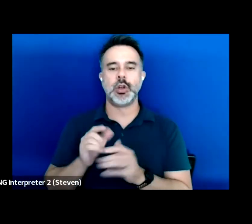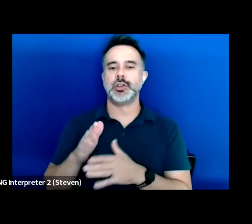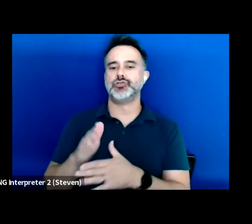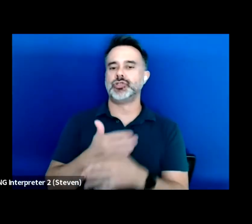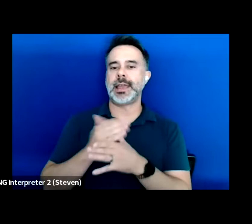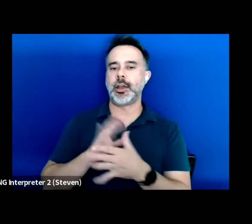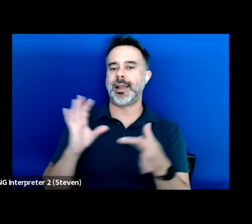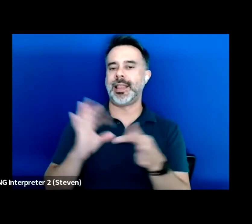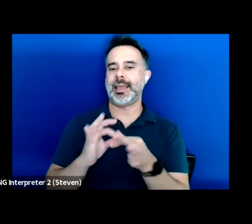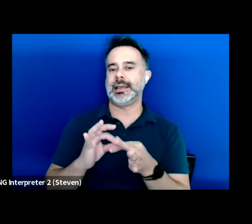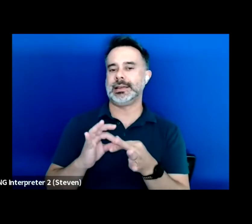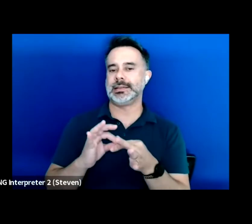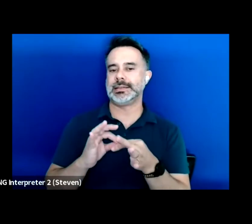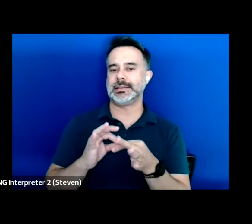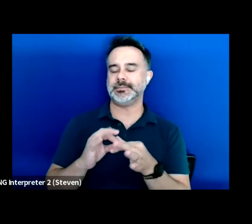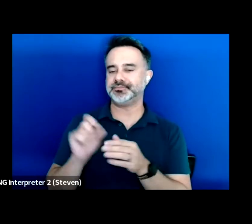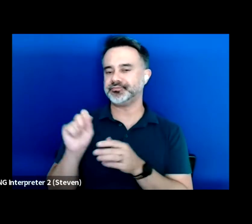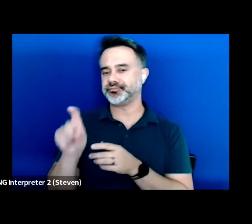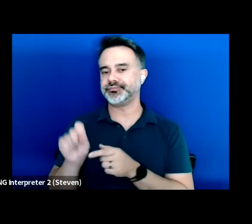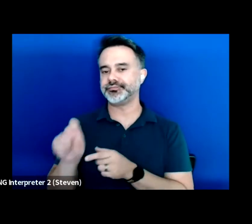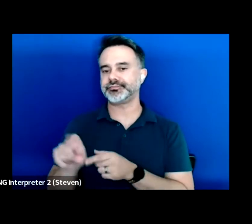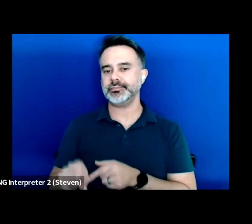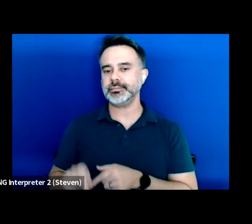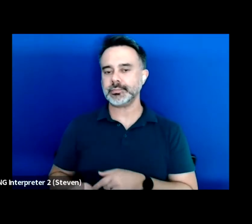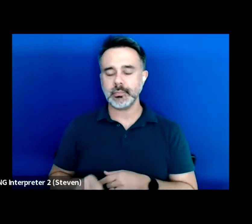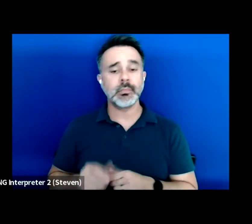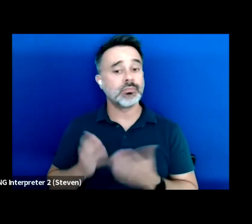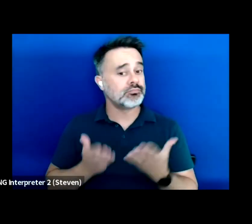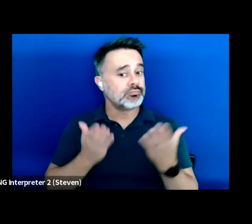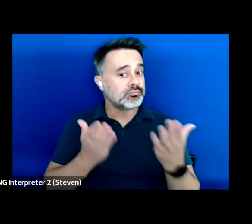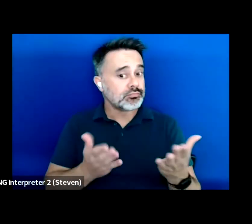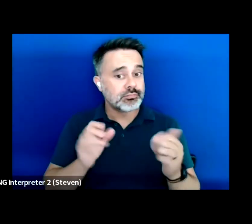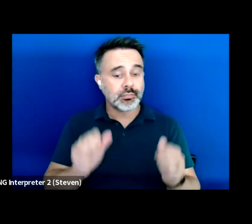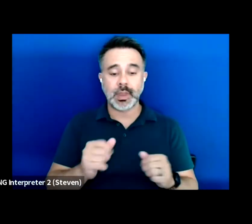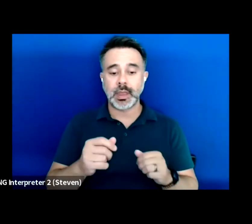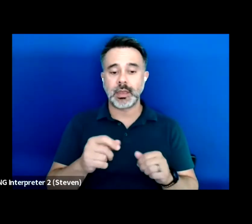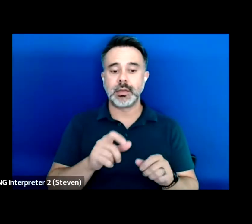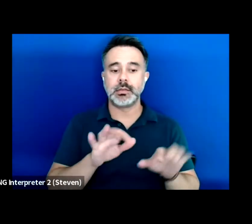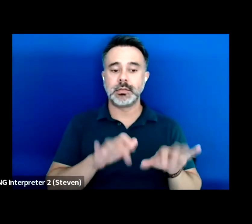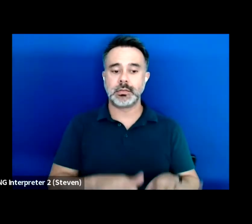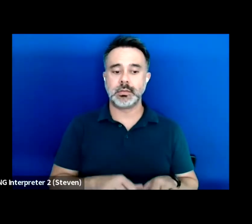Lastly, if you are excited about all the books that we're going to give away today,